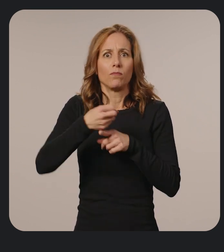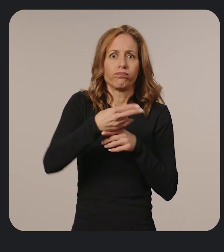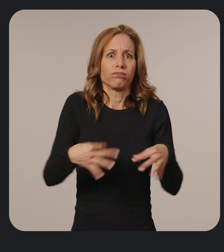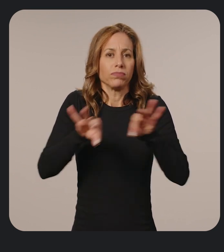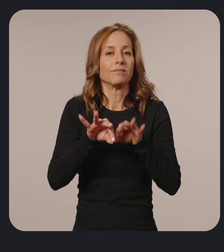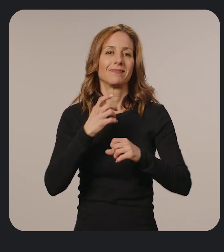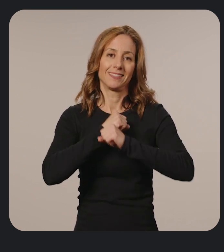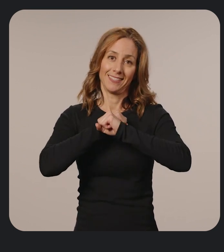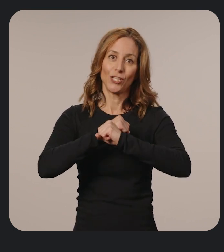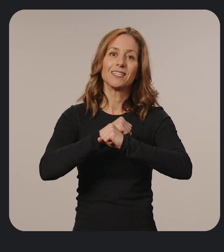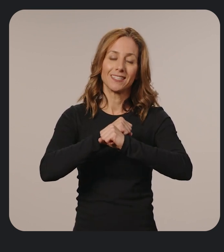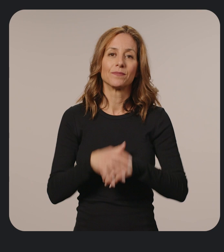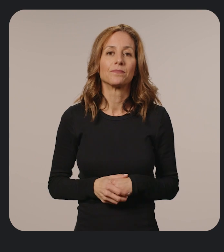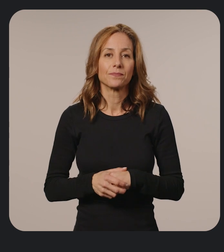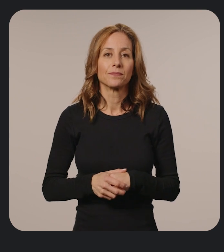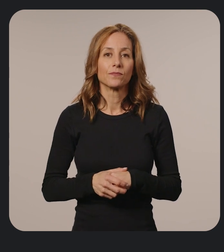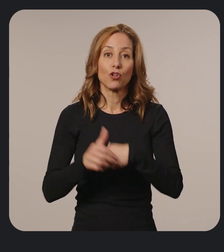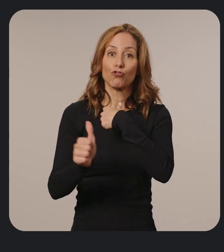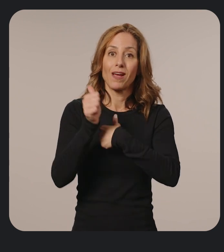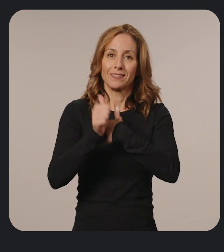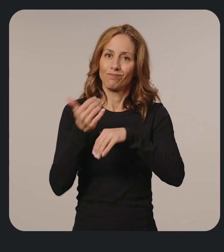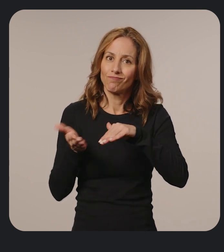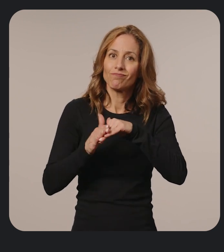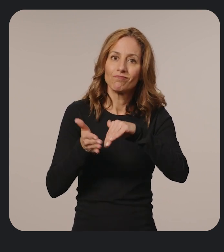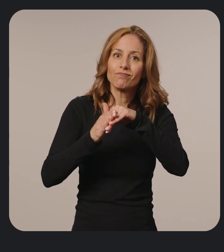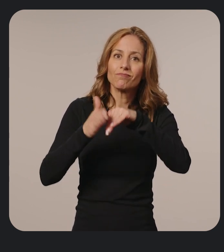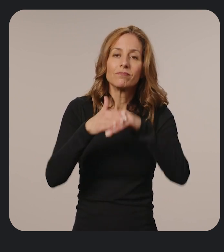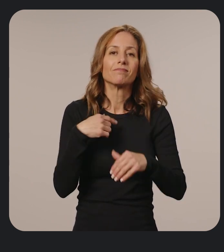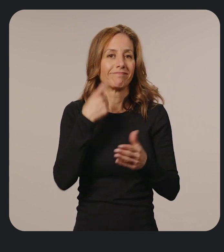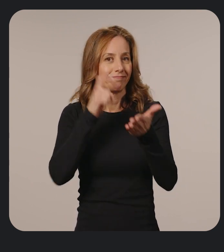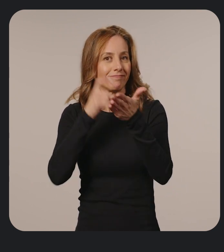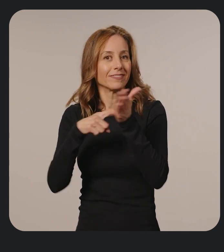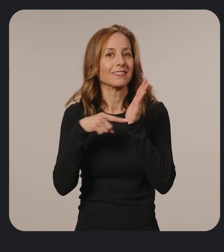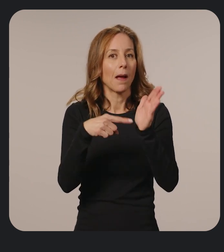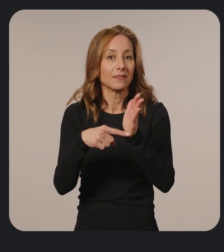that is even more important is security. Threats are increasing, and we have